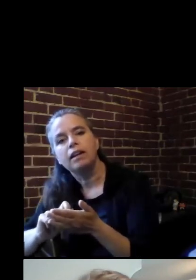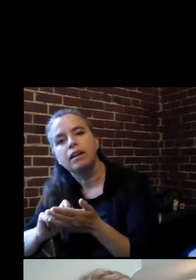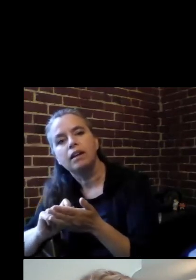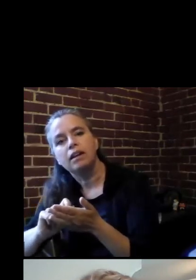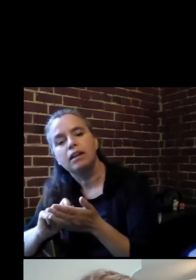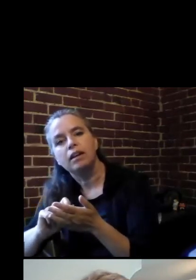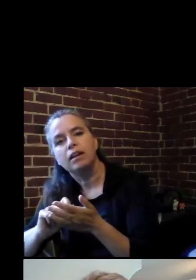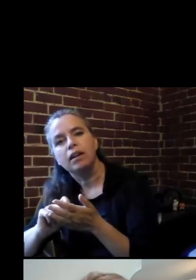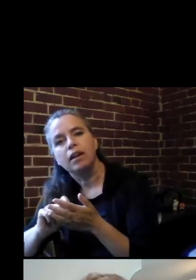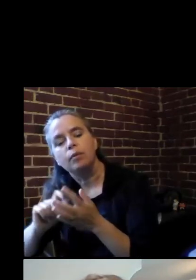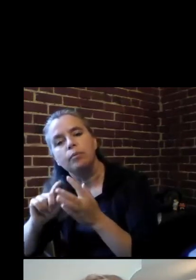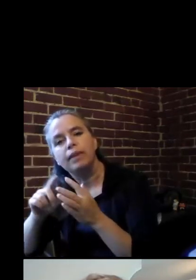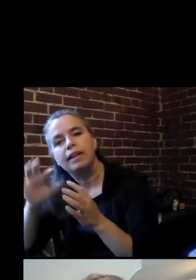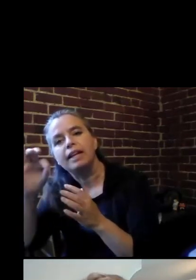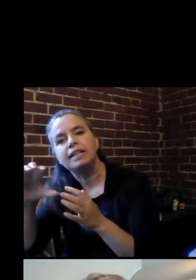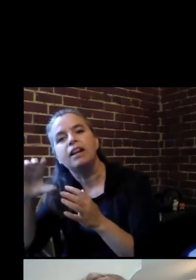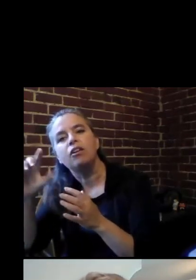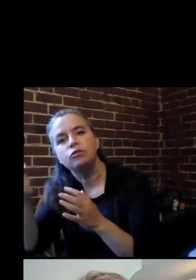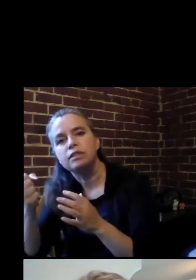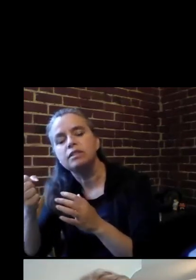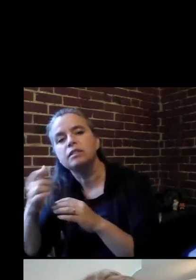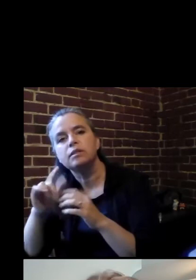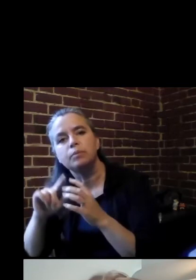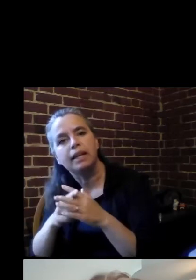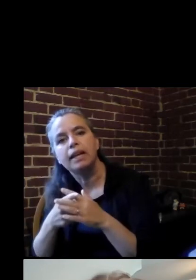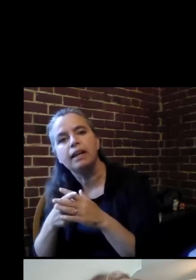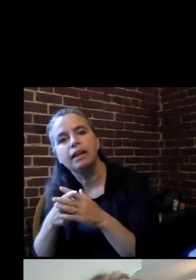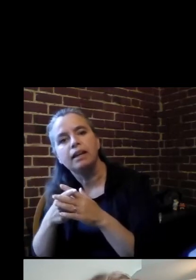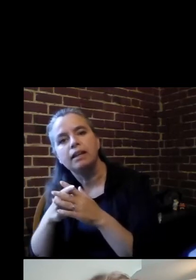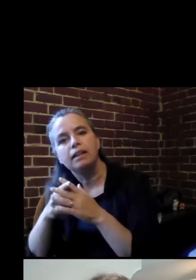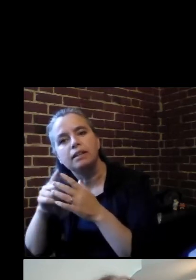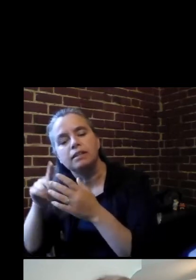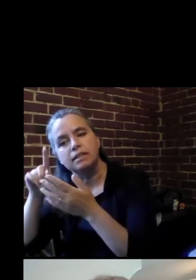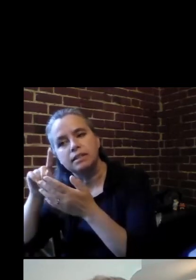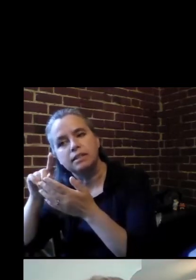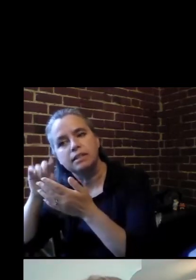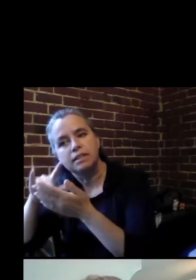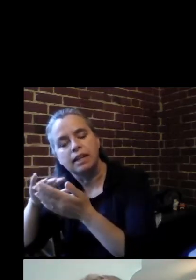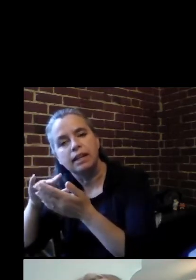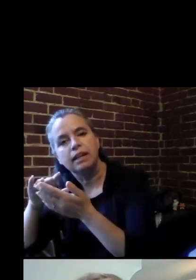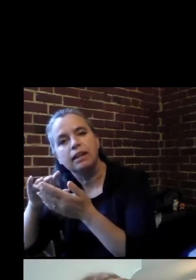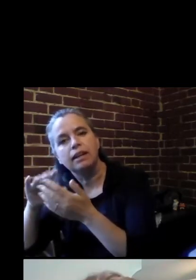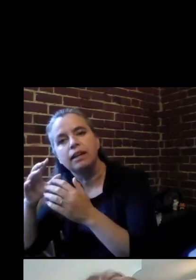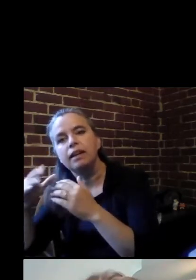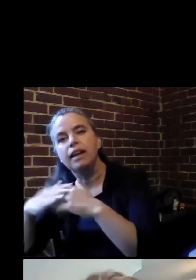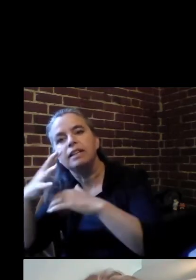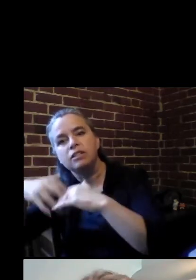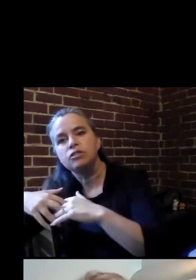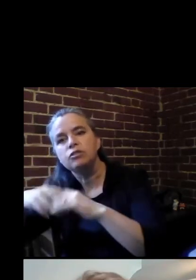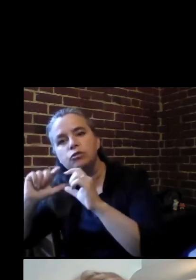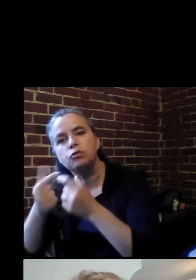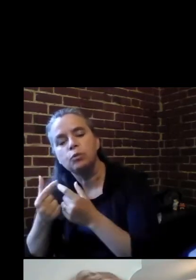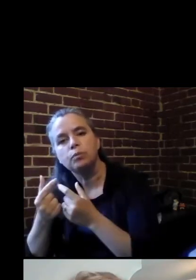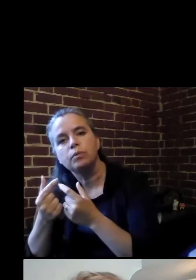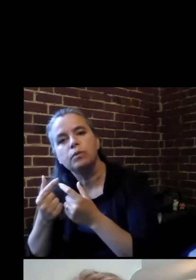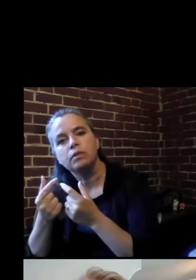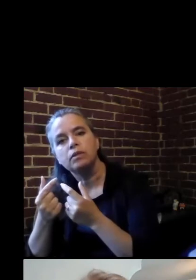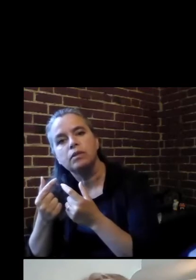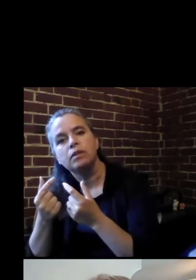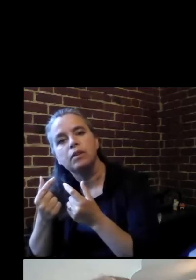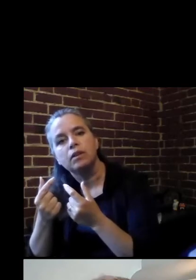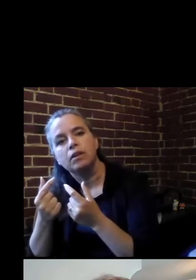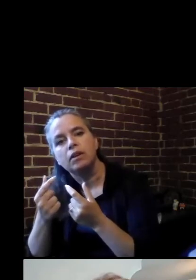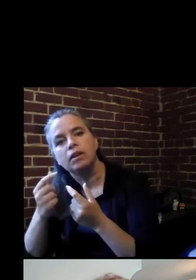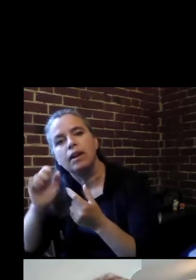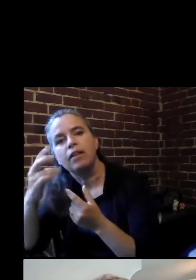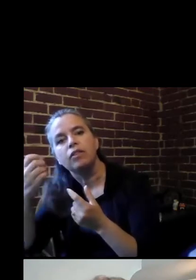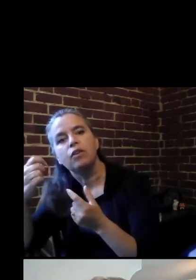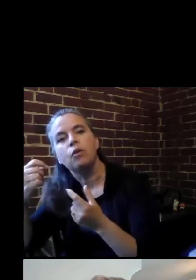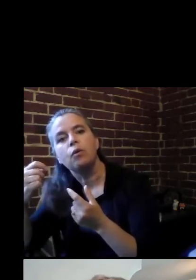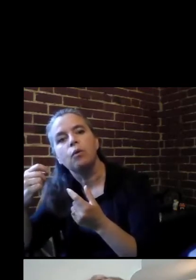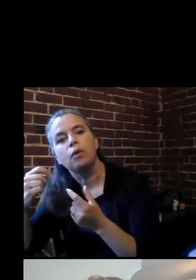studying these Indigenous groups, living various places. Or ethnohistoric accounts of early explorers, writing down what they saw.